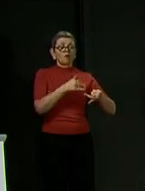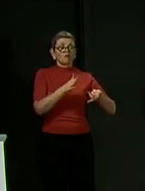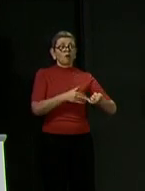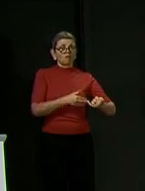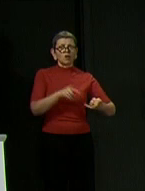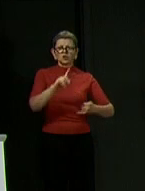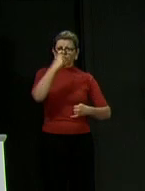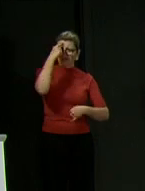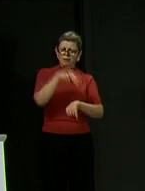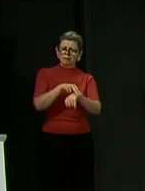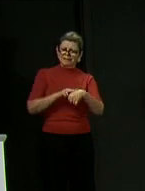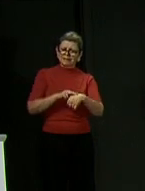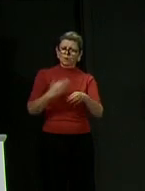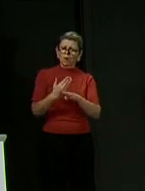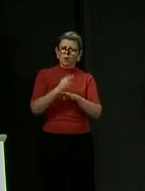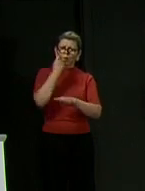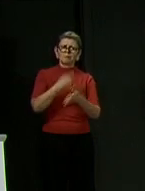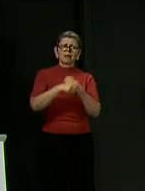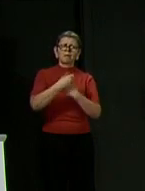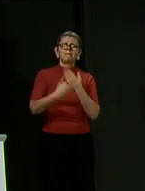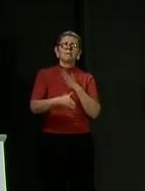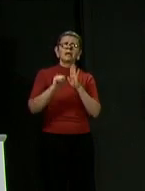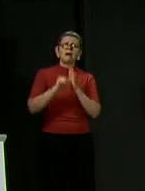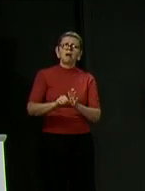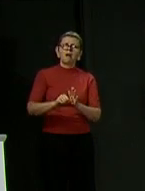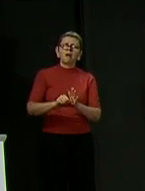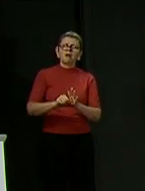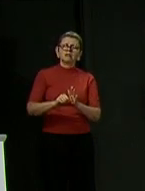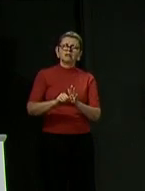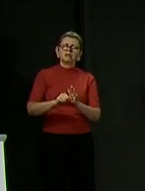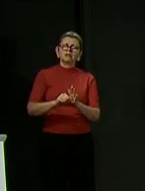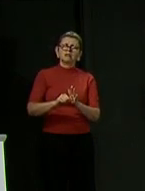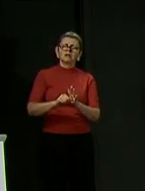is just going to become more difficult? Do you worry about enforcing a looser lockdown